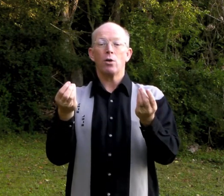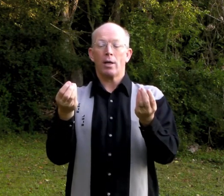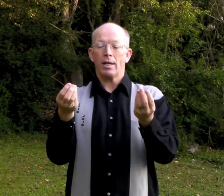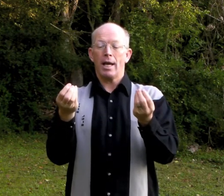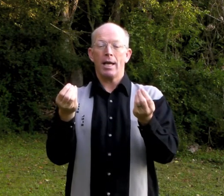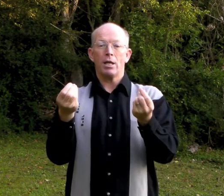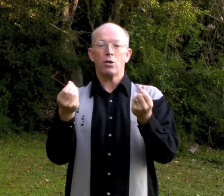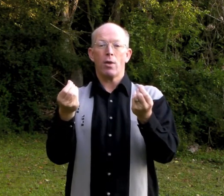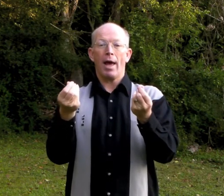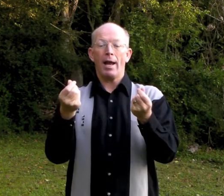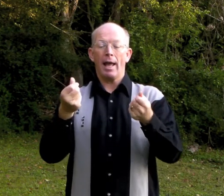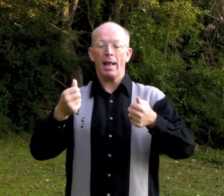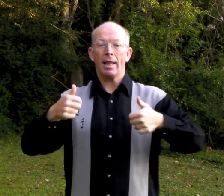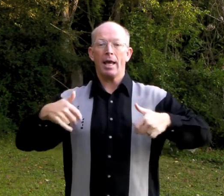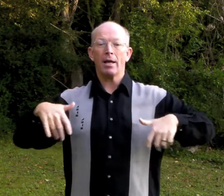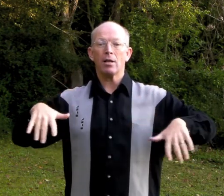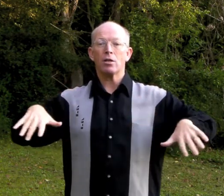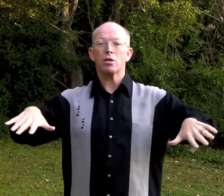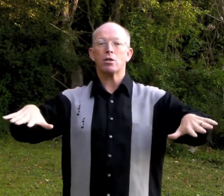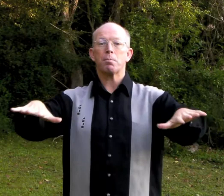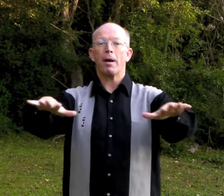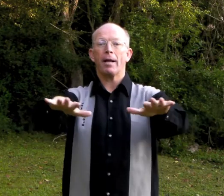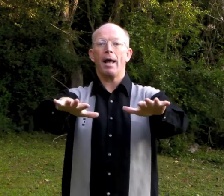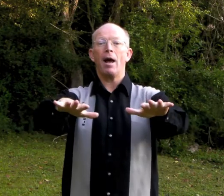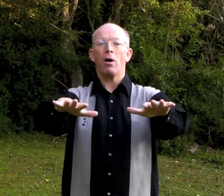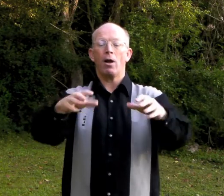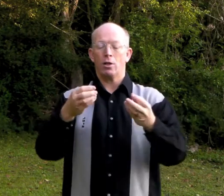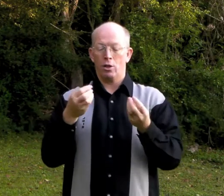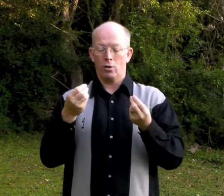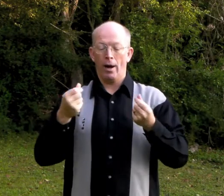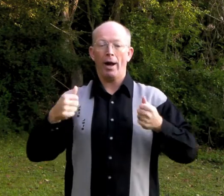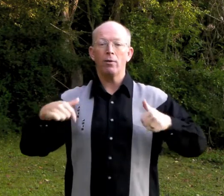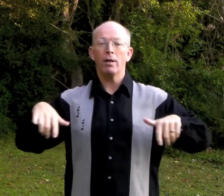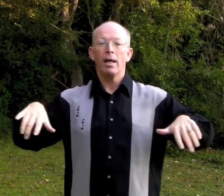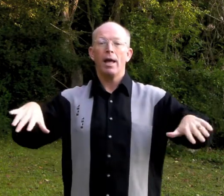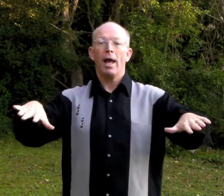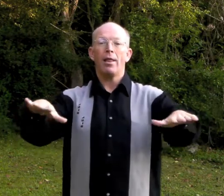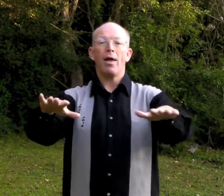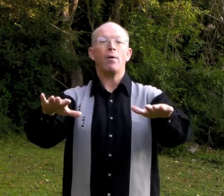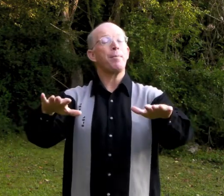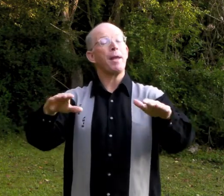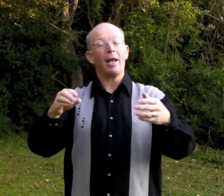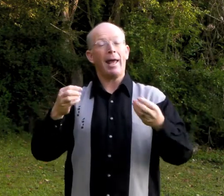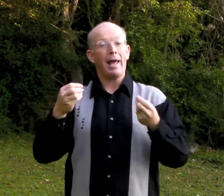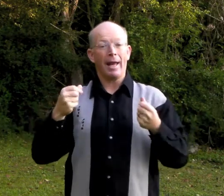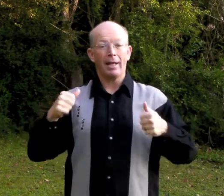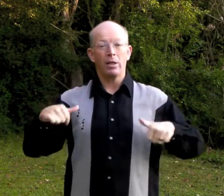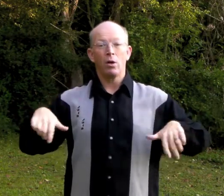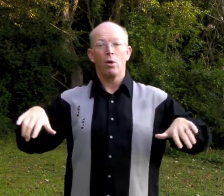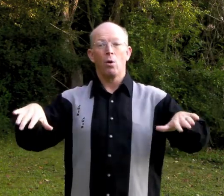You can take and do that and spread it out on the GROUND and that would be LAND